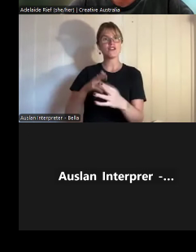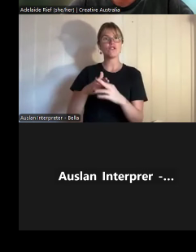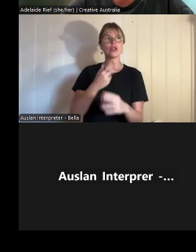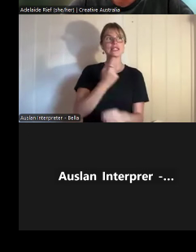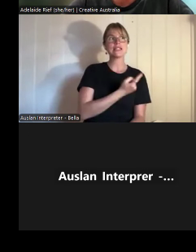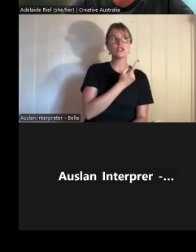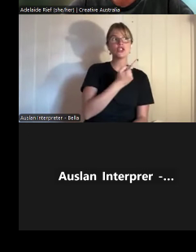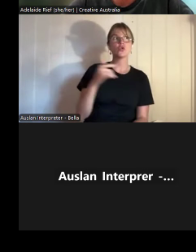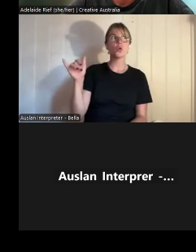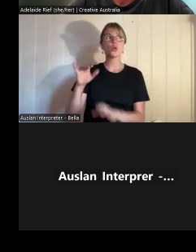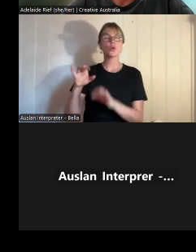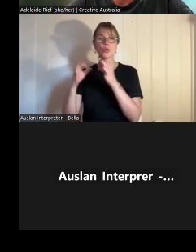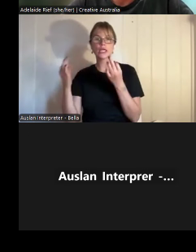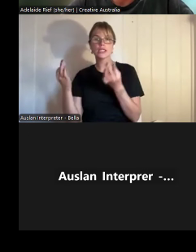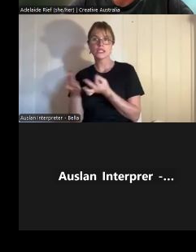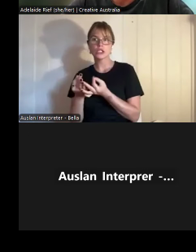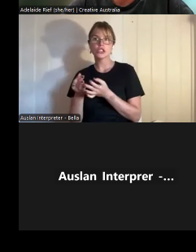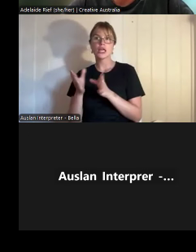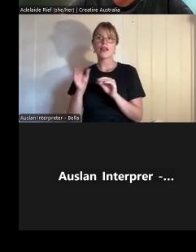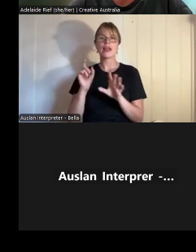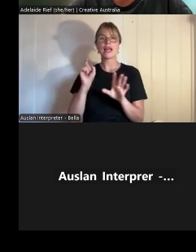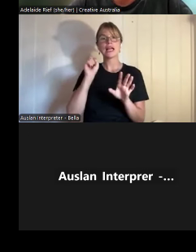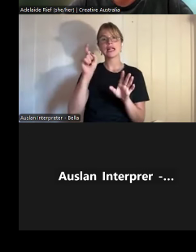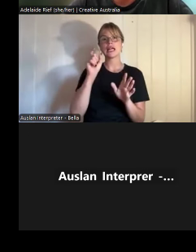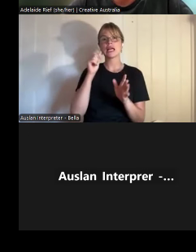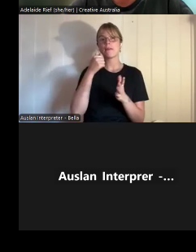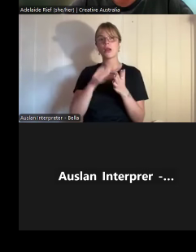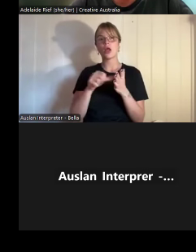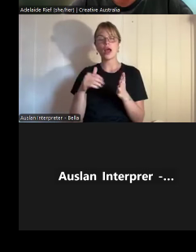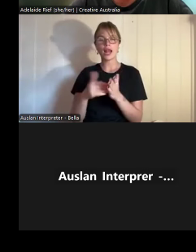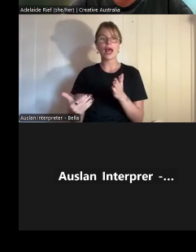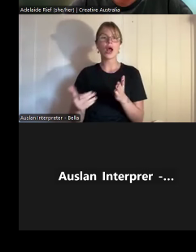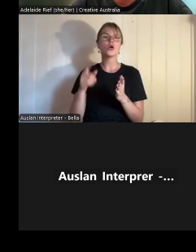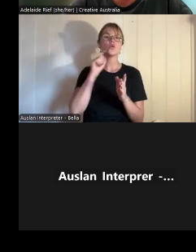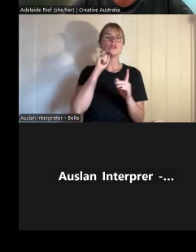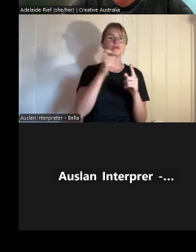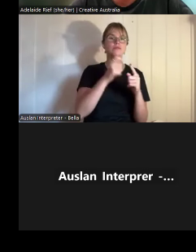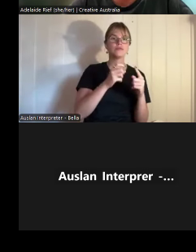for organisations, and you click on "apply now" and it will take you to Fluxx, the application